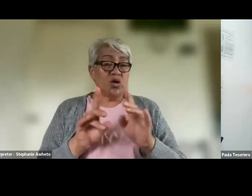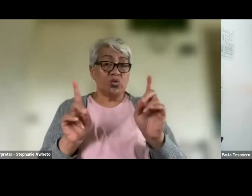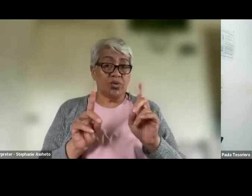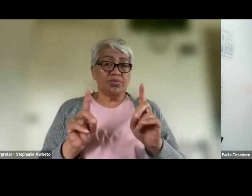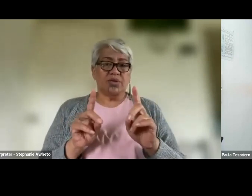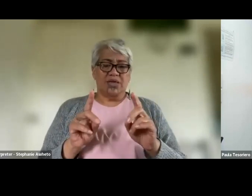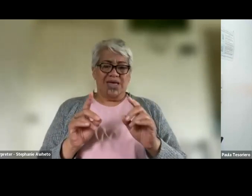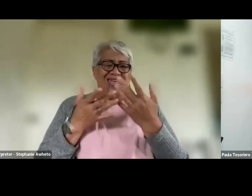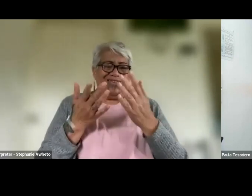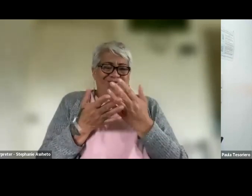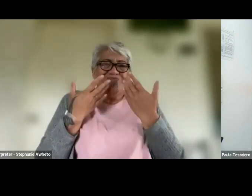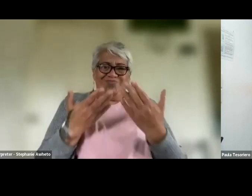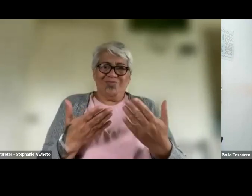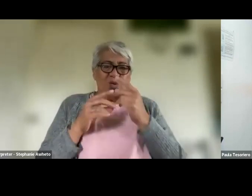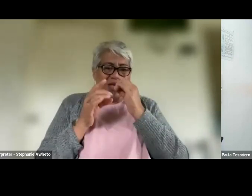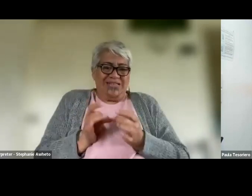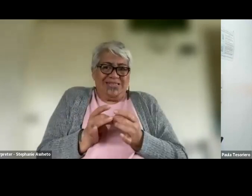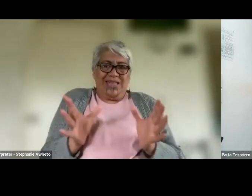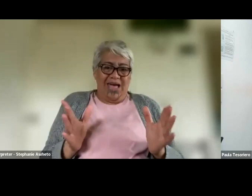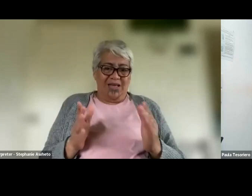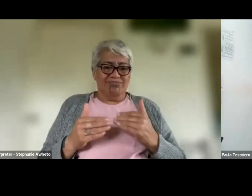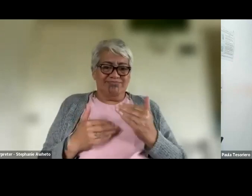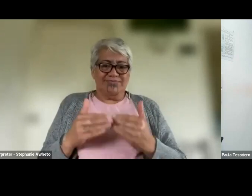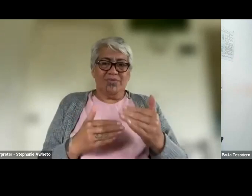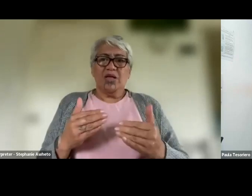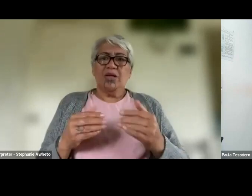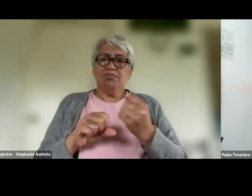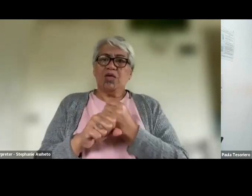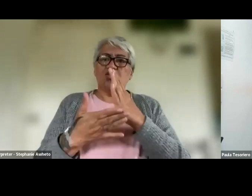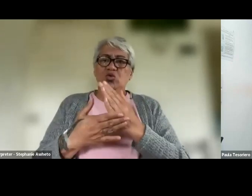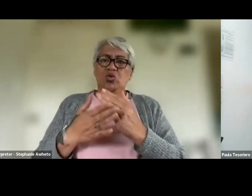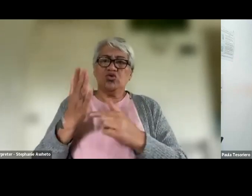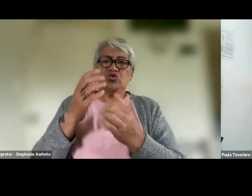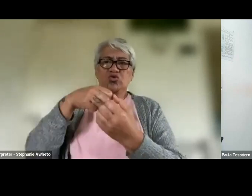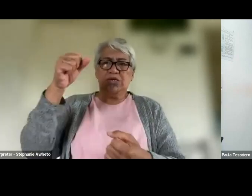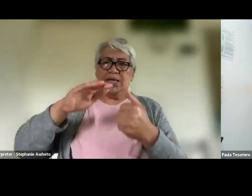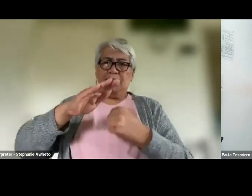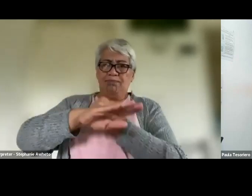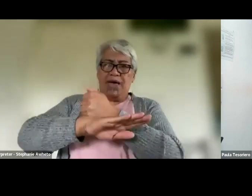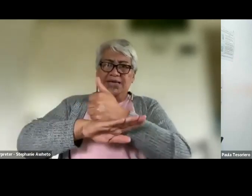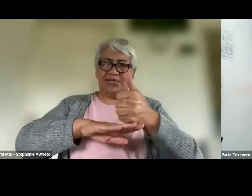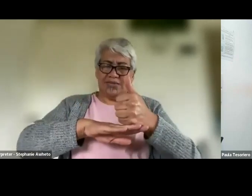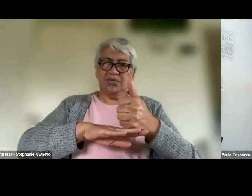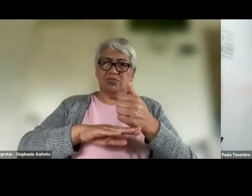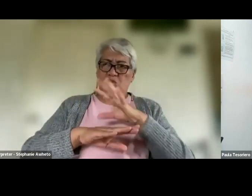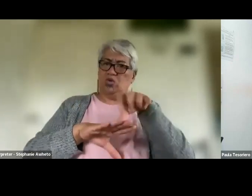journey towards being a treaty based organisation. It’s really important we get those things right now, and I’m